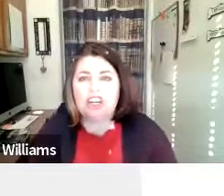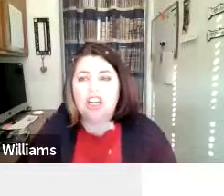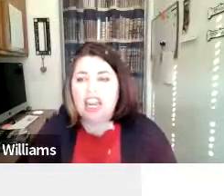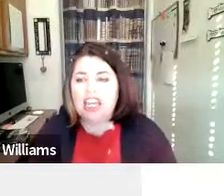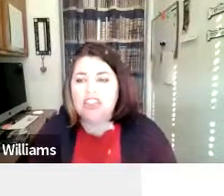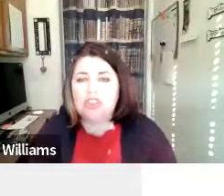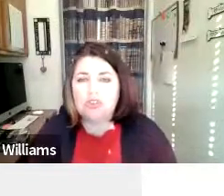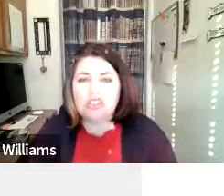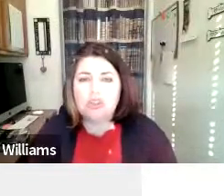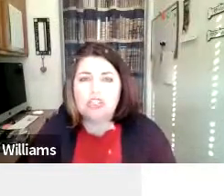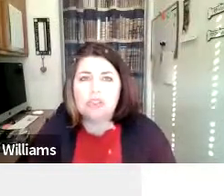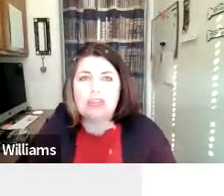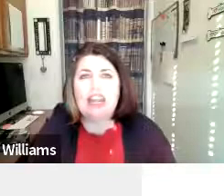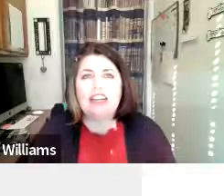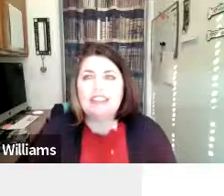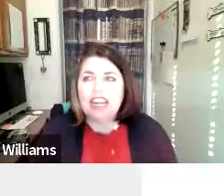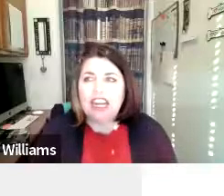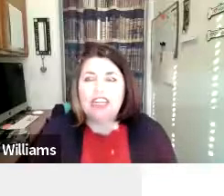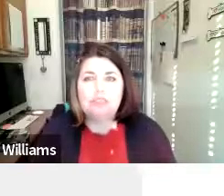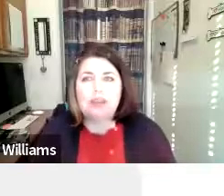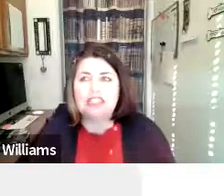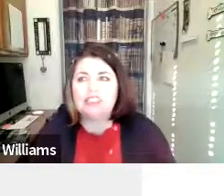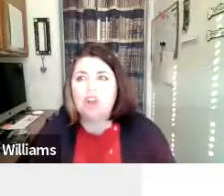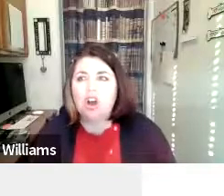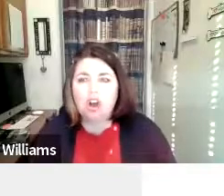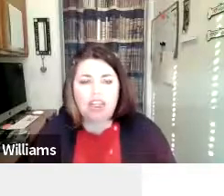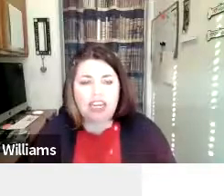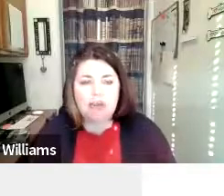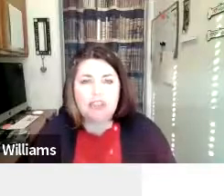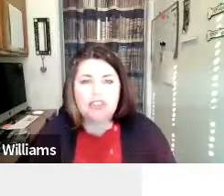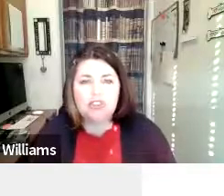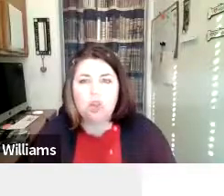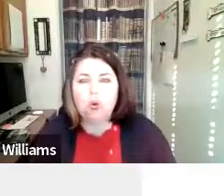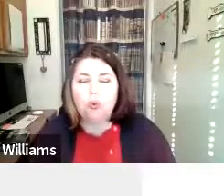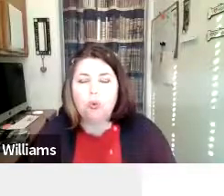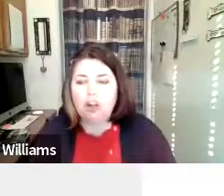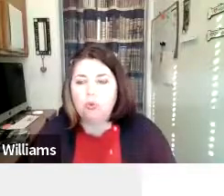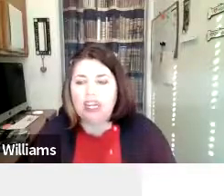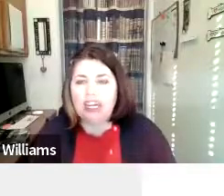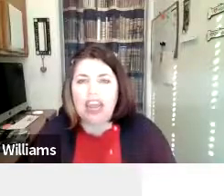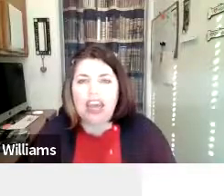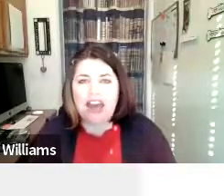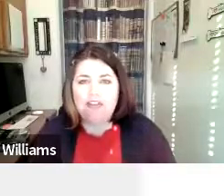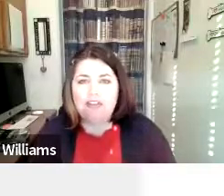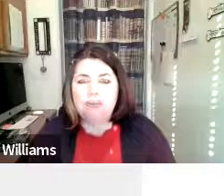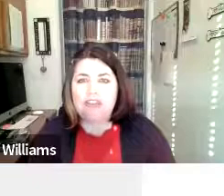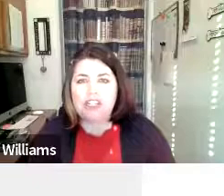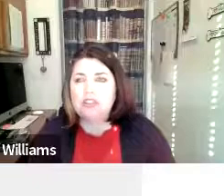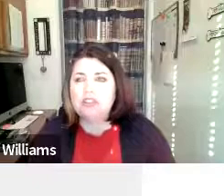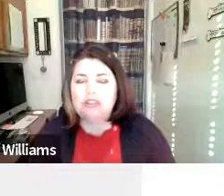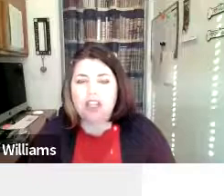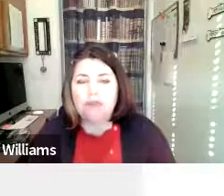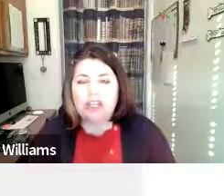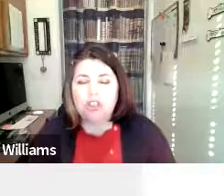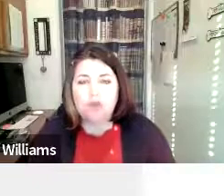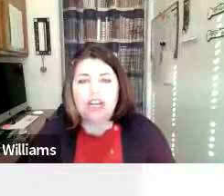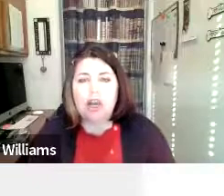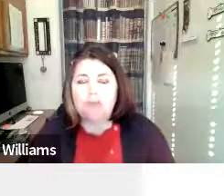center. And so this is going to be a dedicated space on campus where we have professional development and training